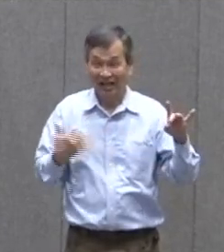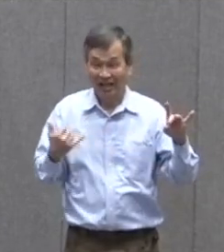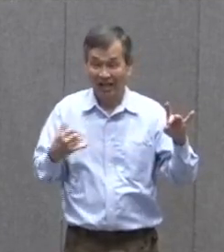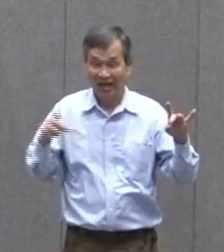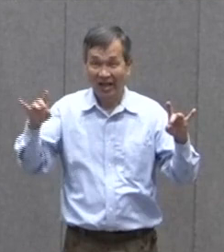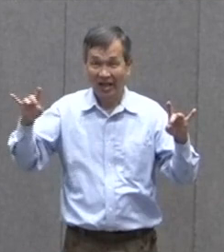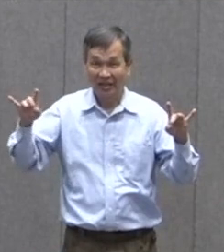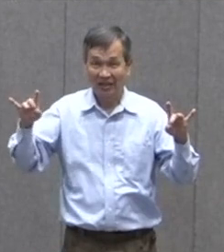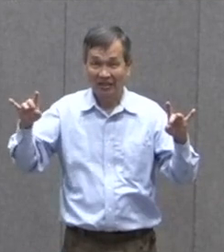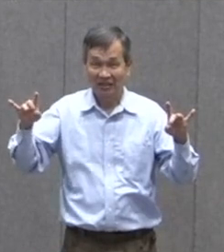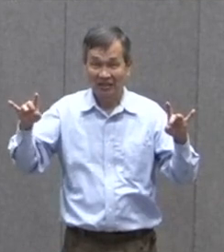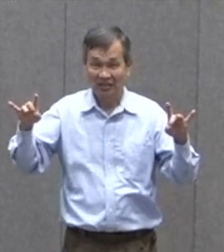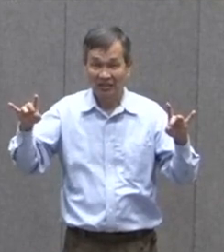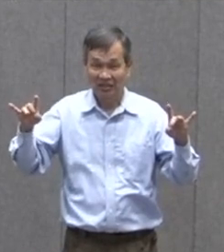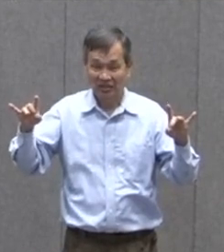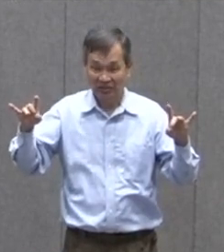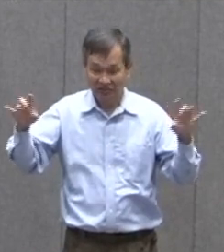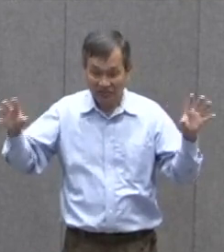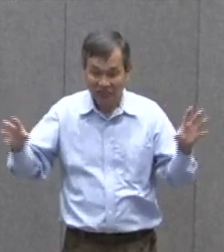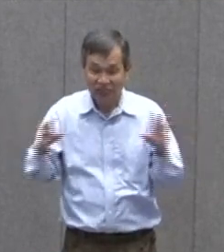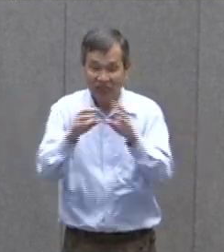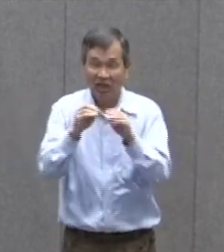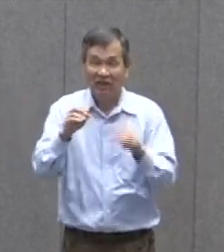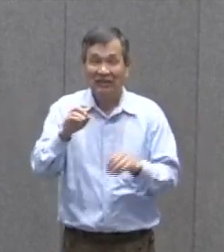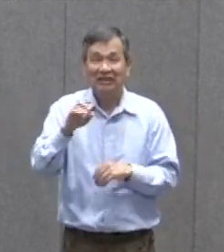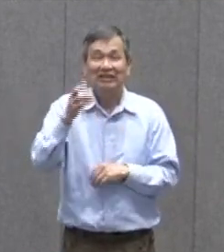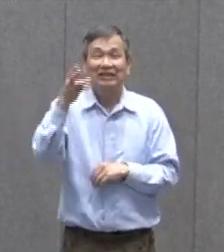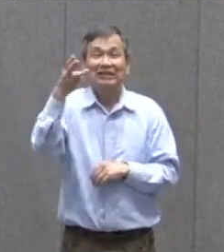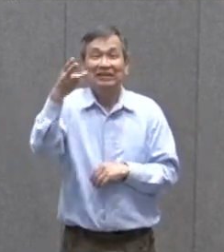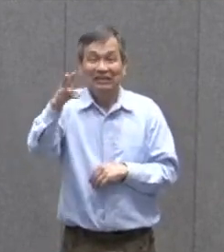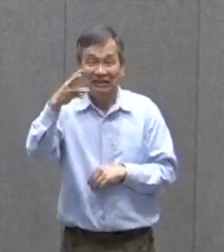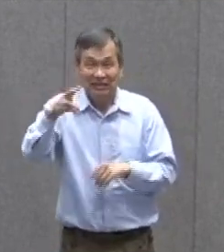So I actually already have 16 cards to play Memory today.